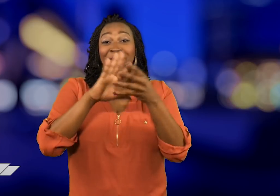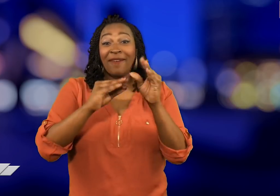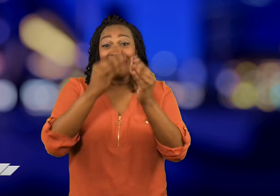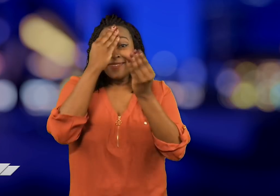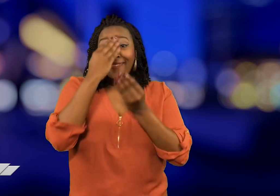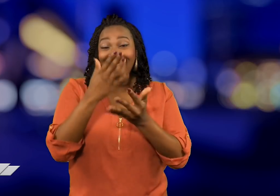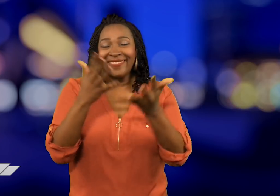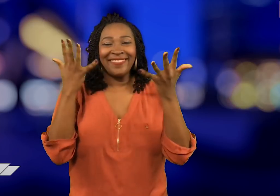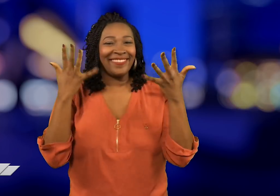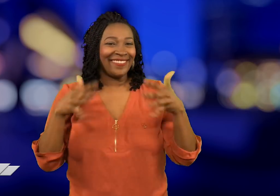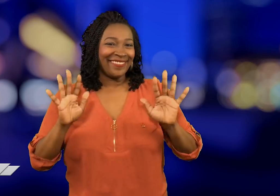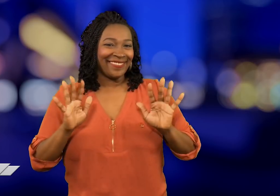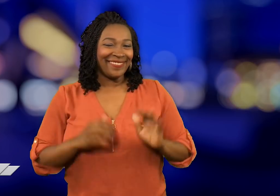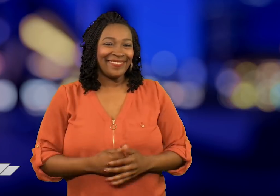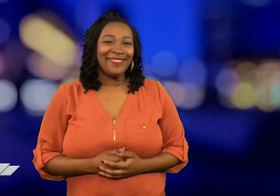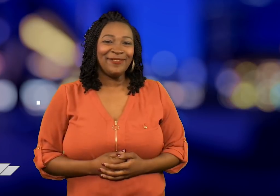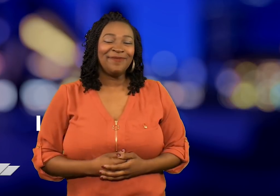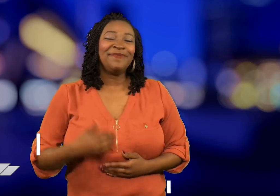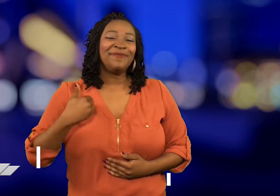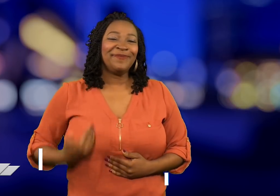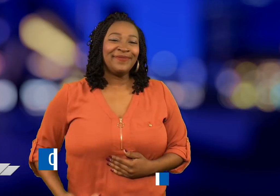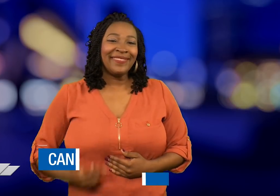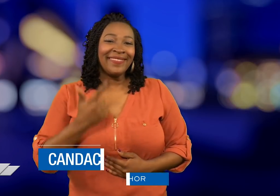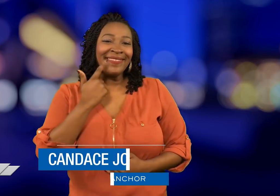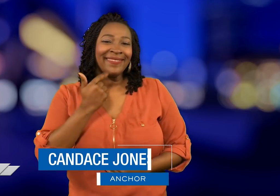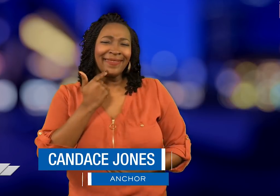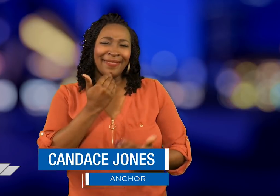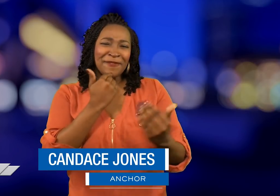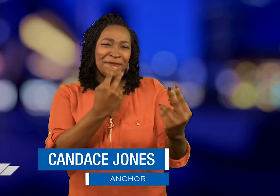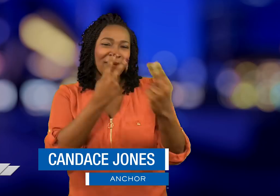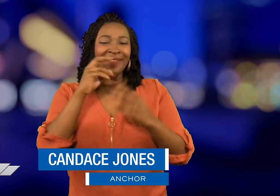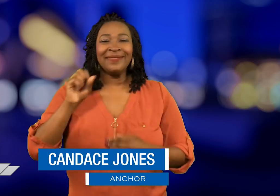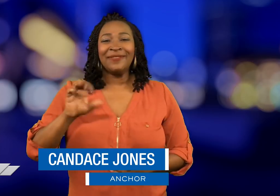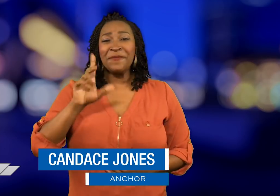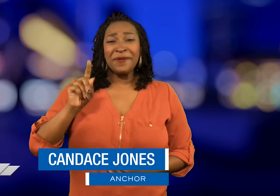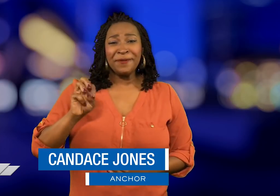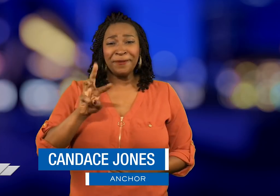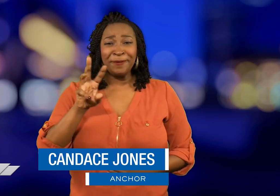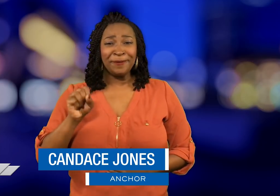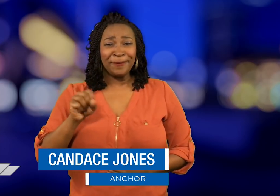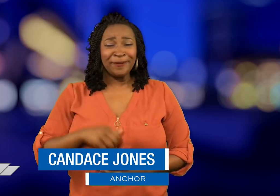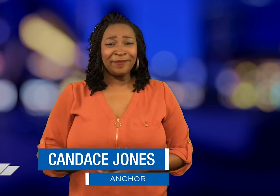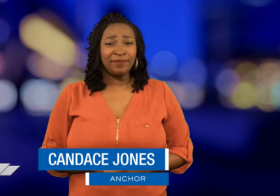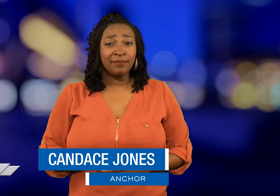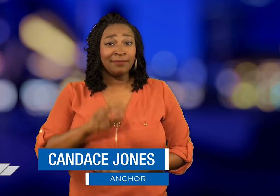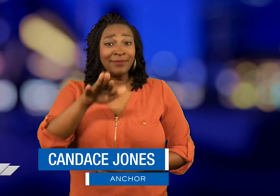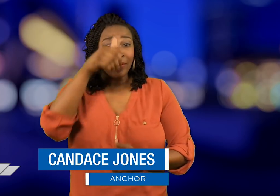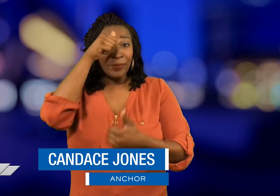And those are your top stories for today. I'm Candace Jones. Thank you for watching Sign1News.